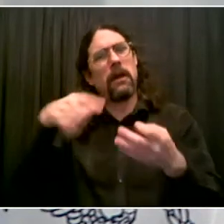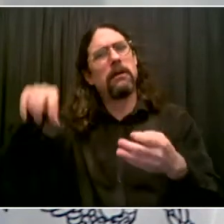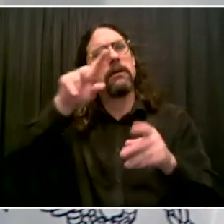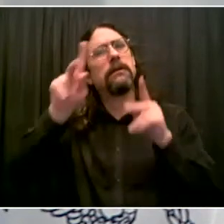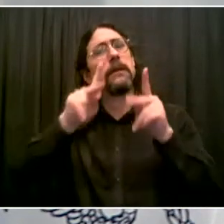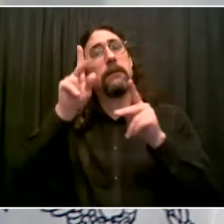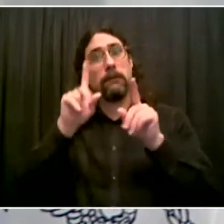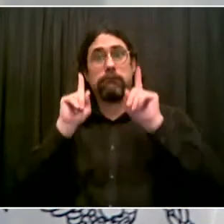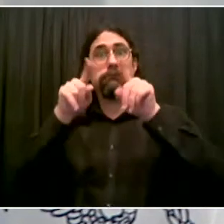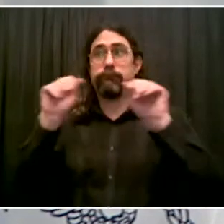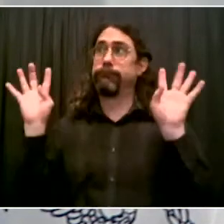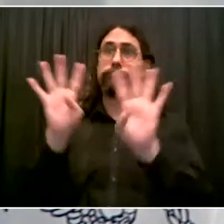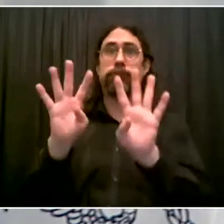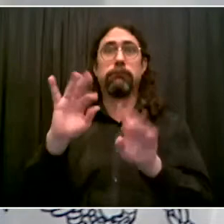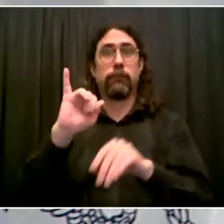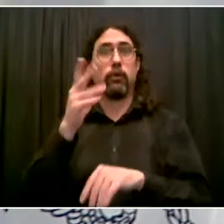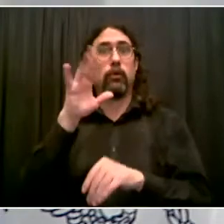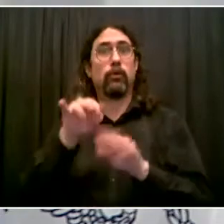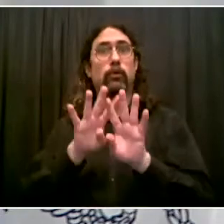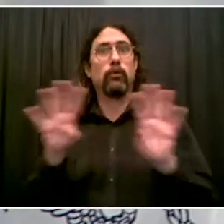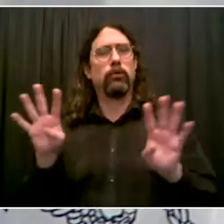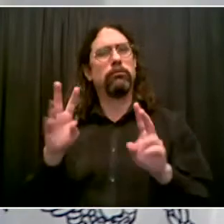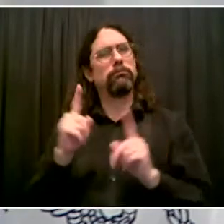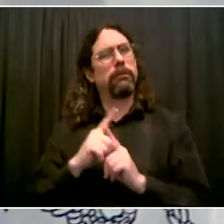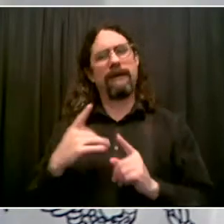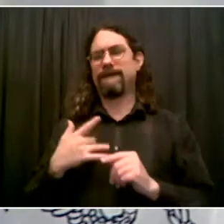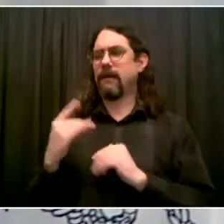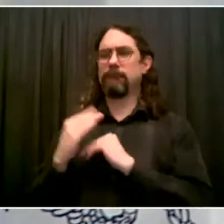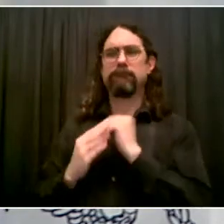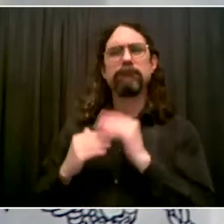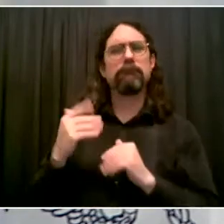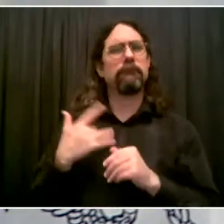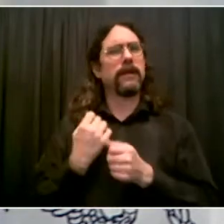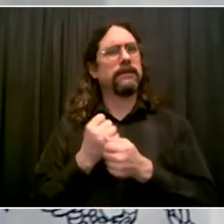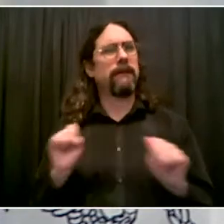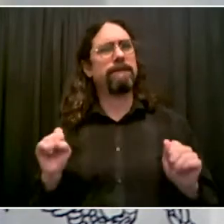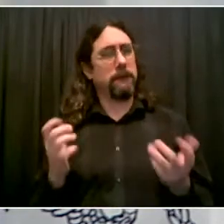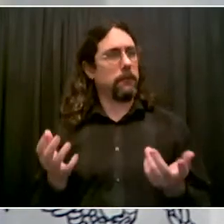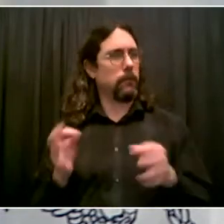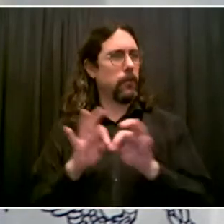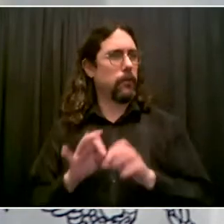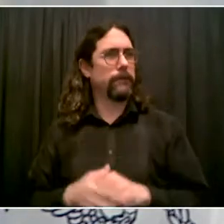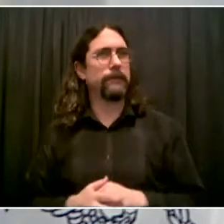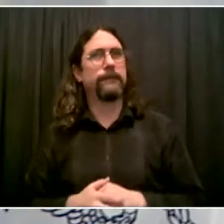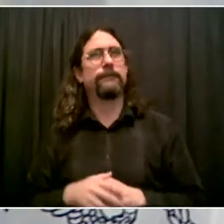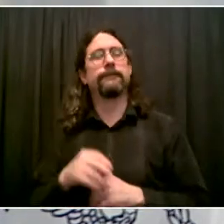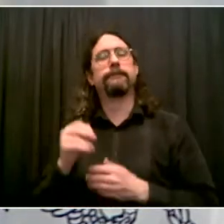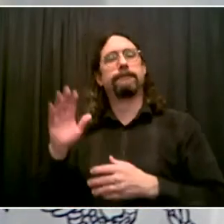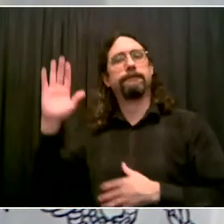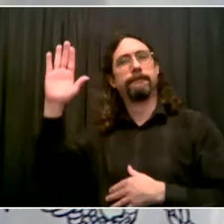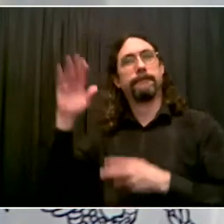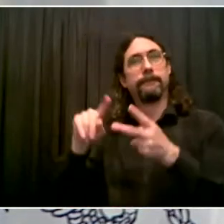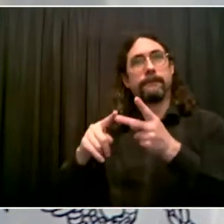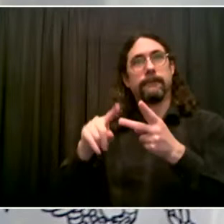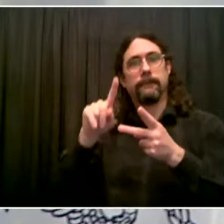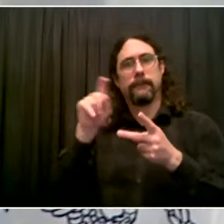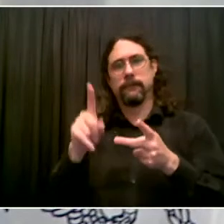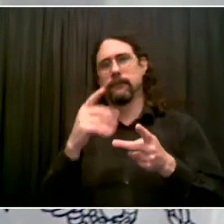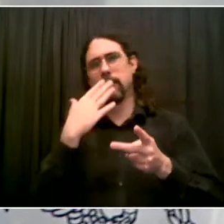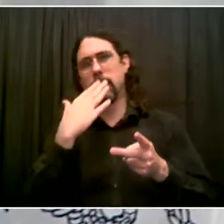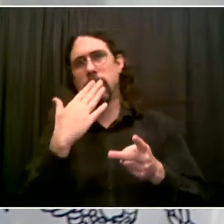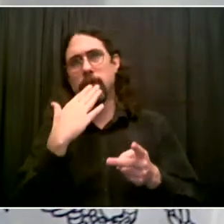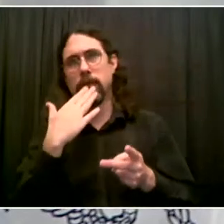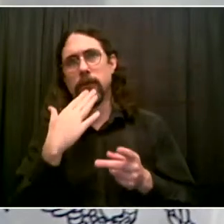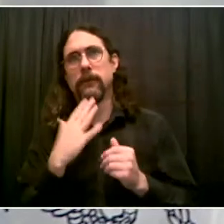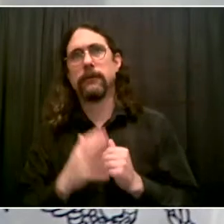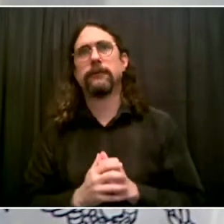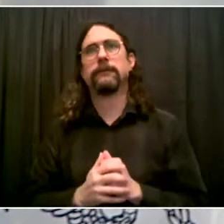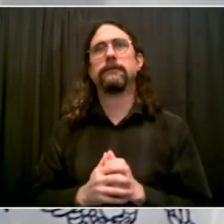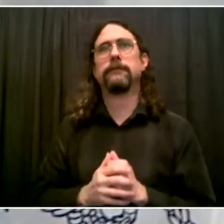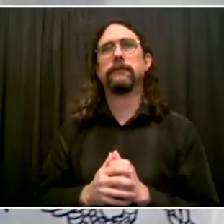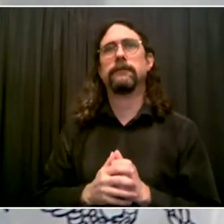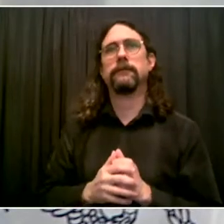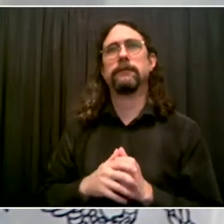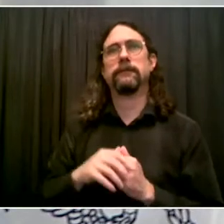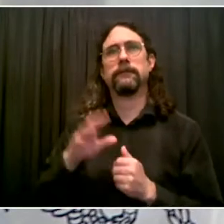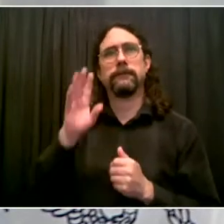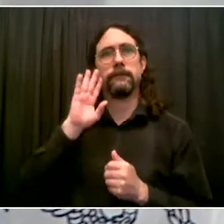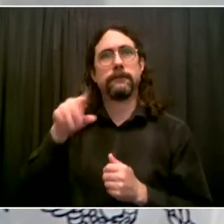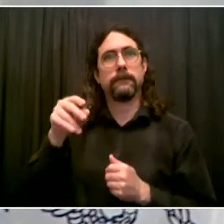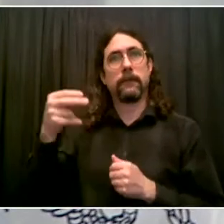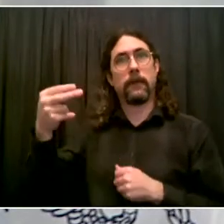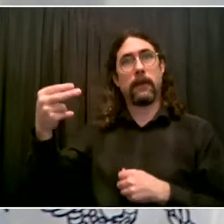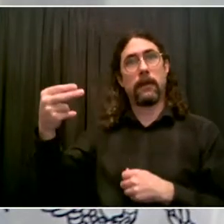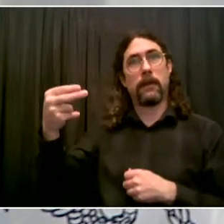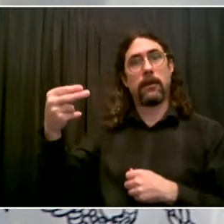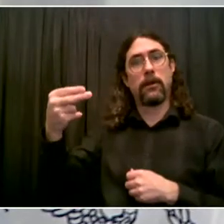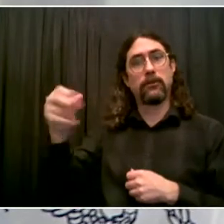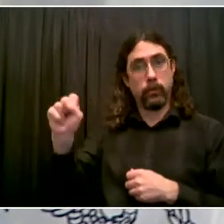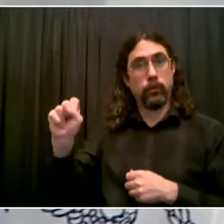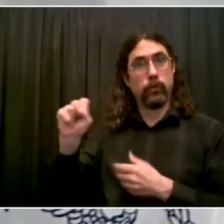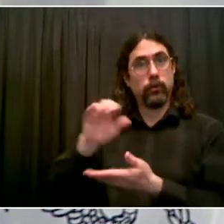WANT RIGHT NOW.